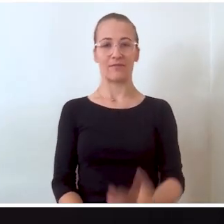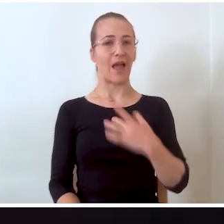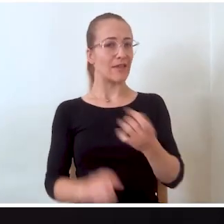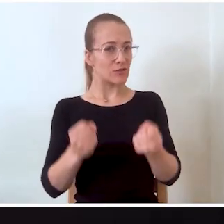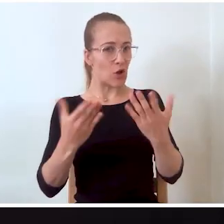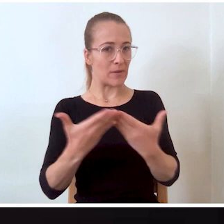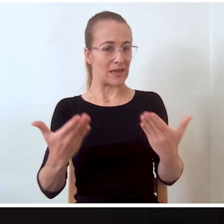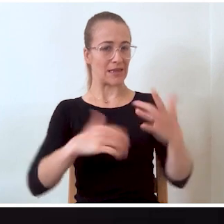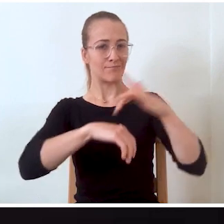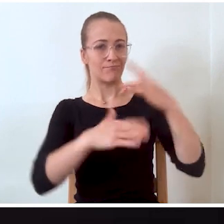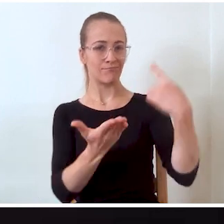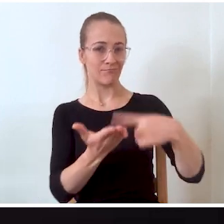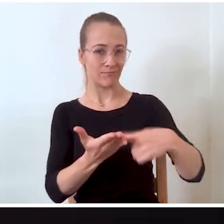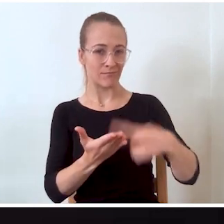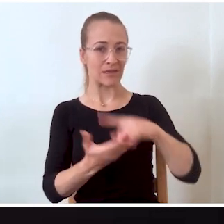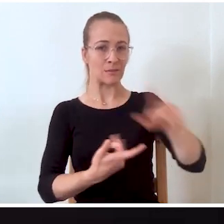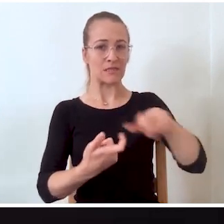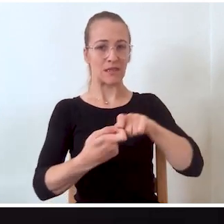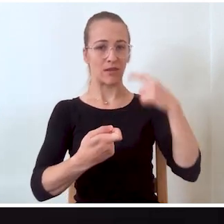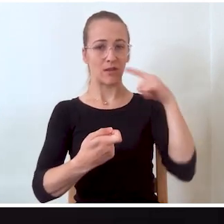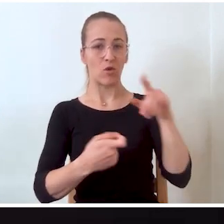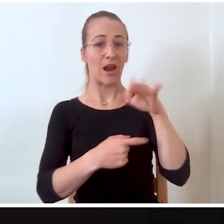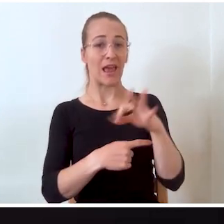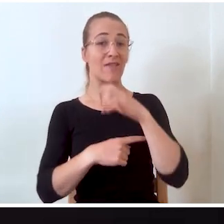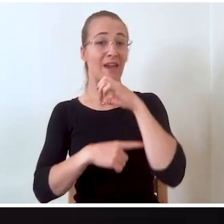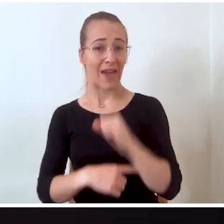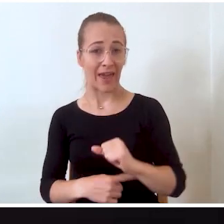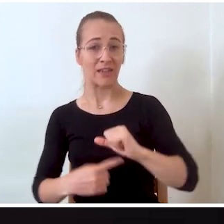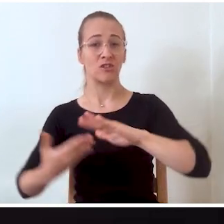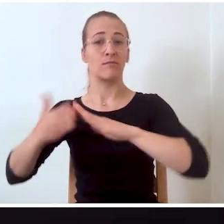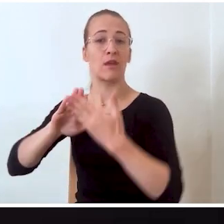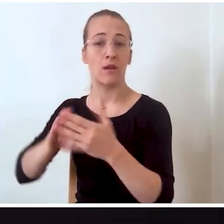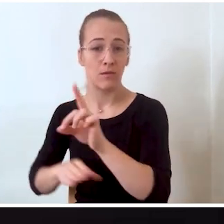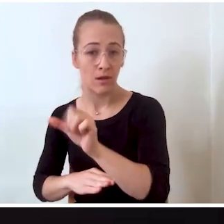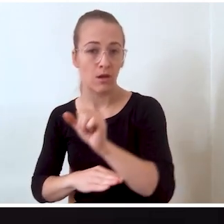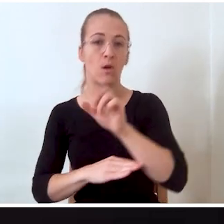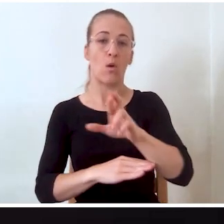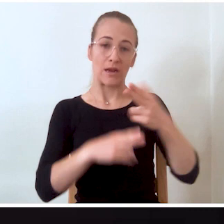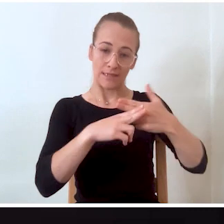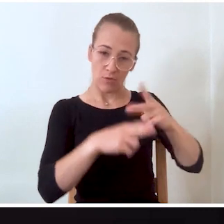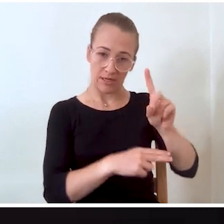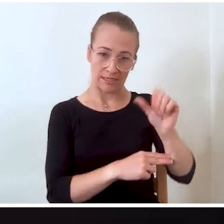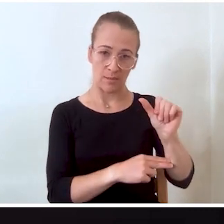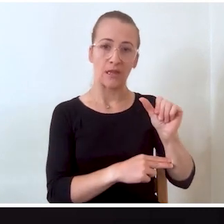I mean, especially in terms of whether it's aging into a disability or a temporary disability,